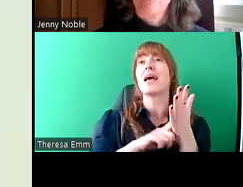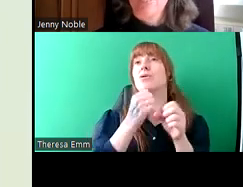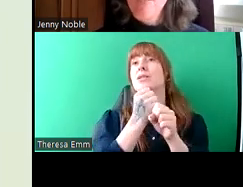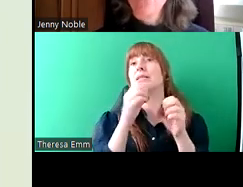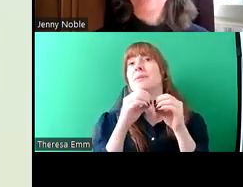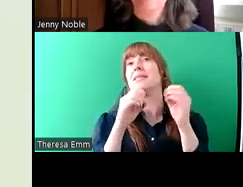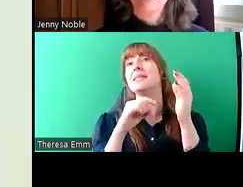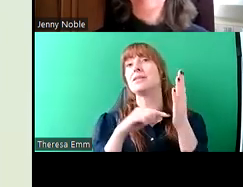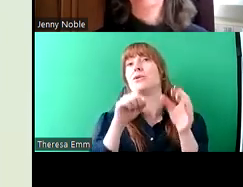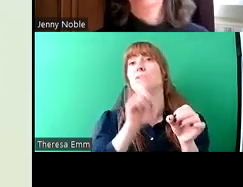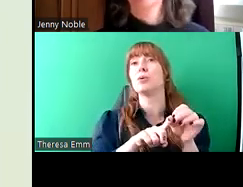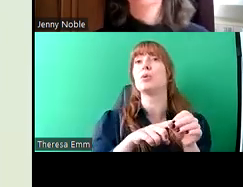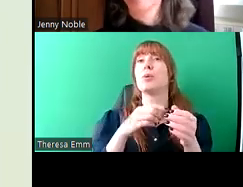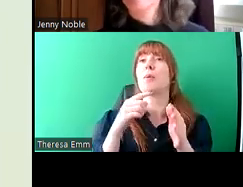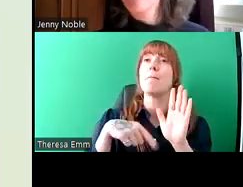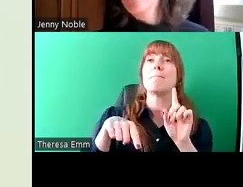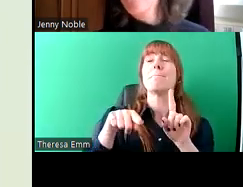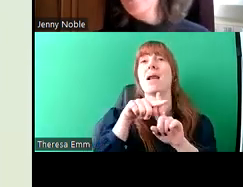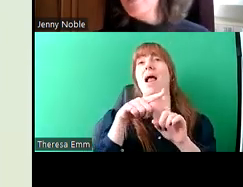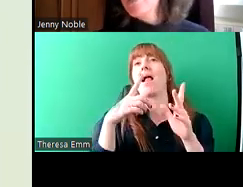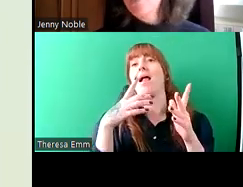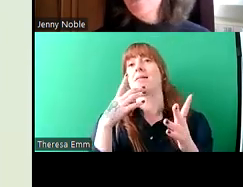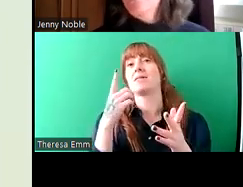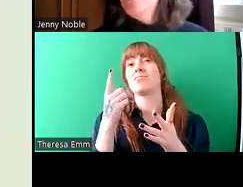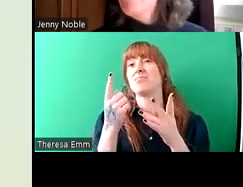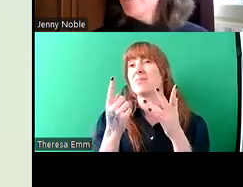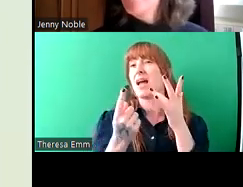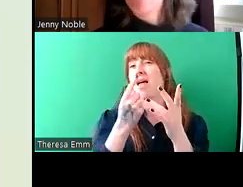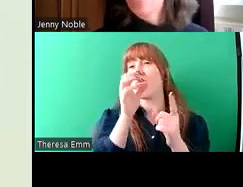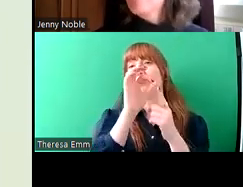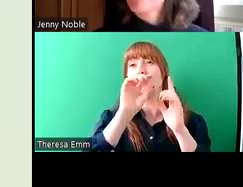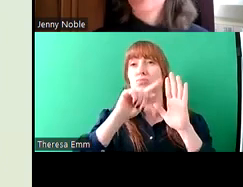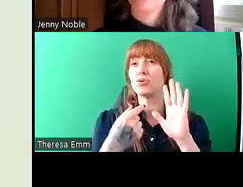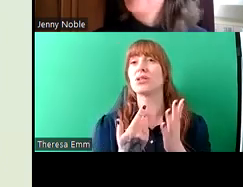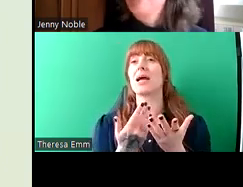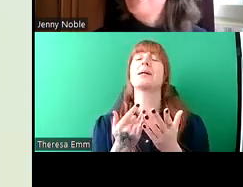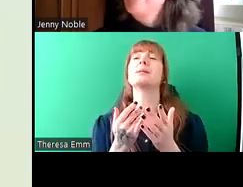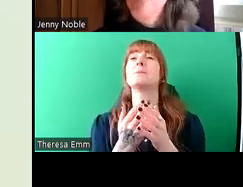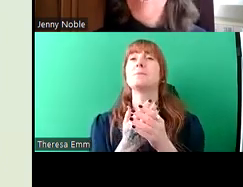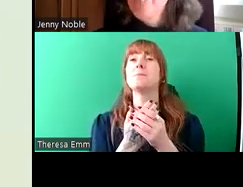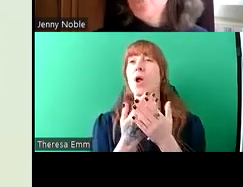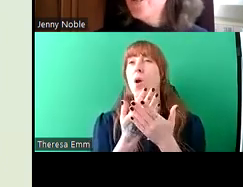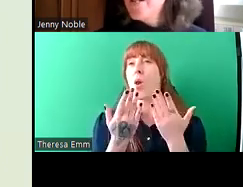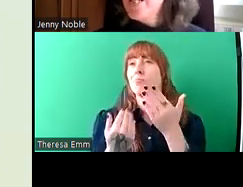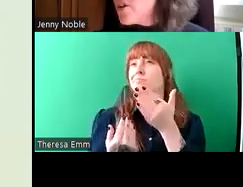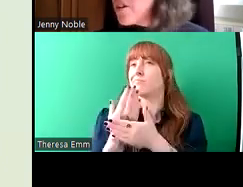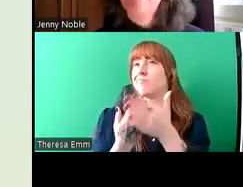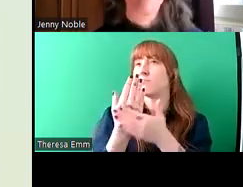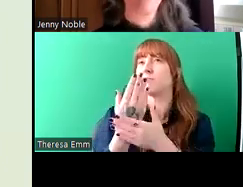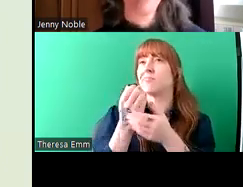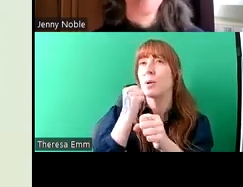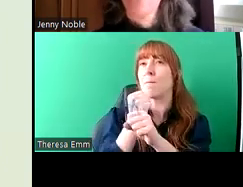like Sappho, Urania, The Ladder Arena 3, and then more contemporary publications like, DIVA,